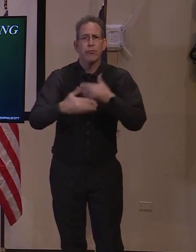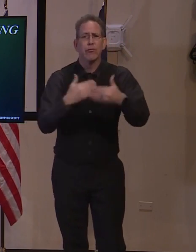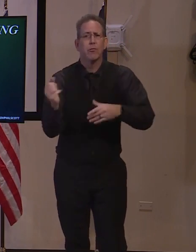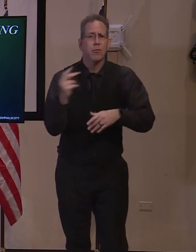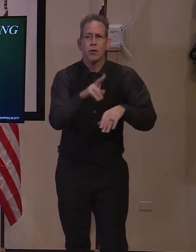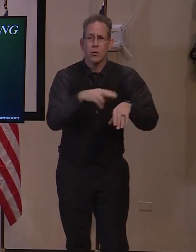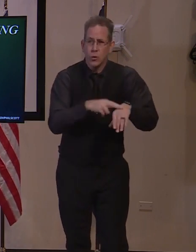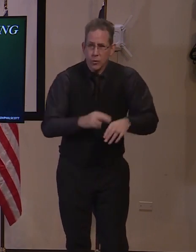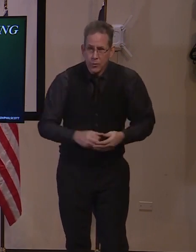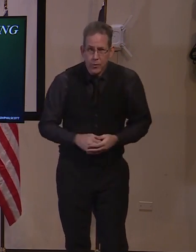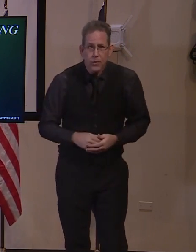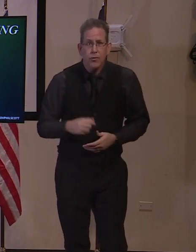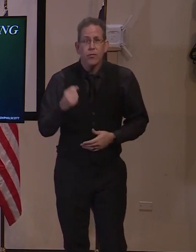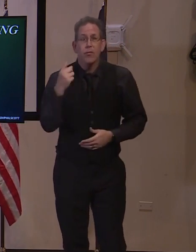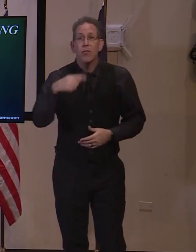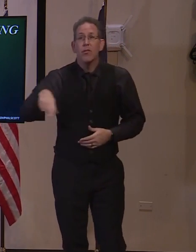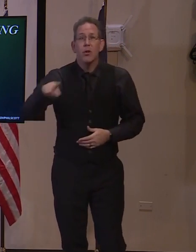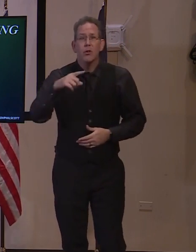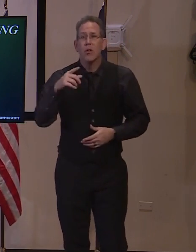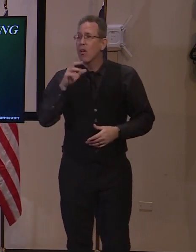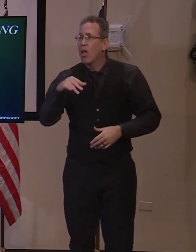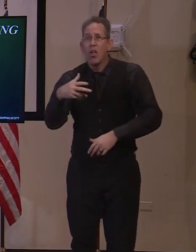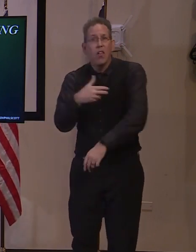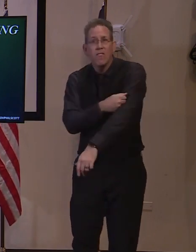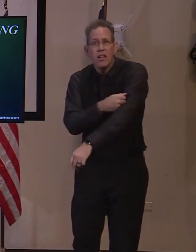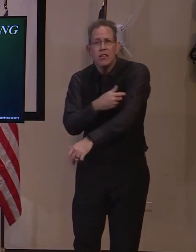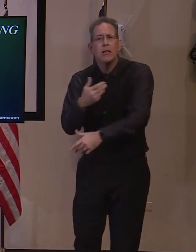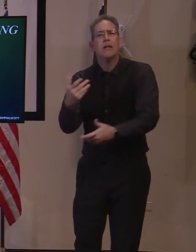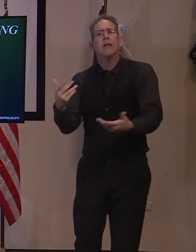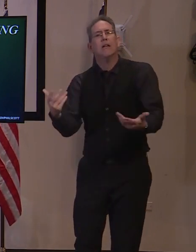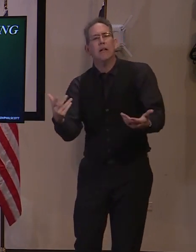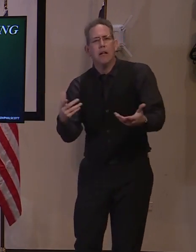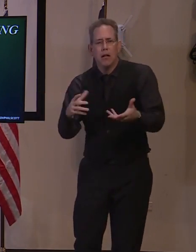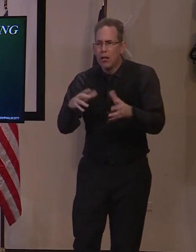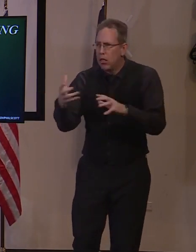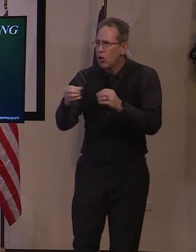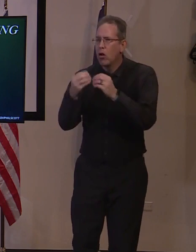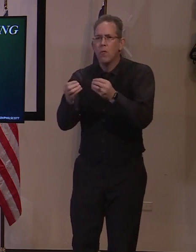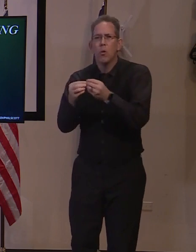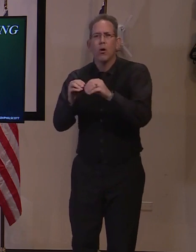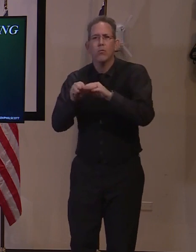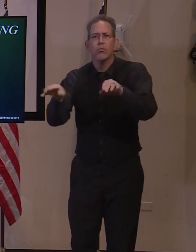Because even though they're about 5% of the population, They account for about